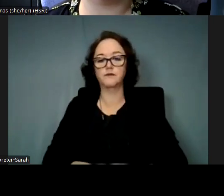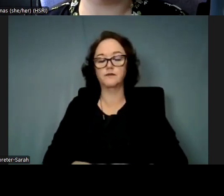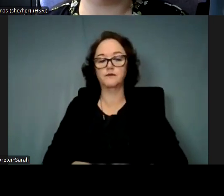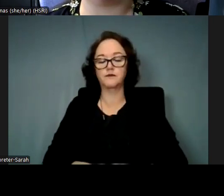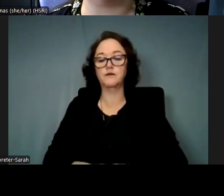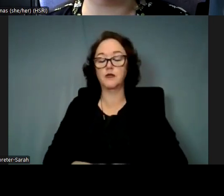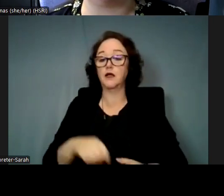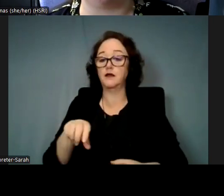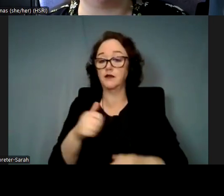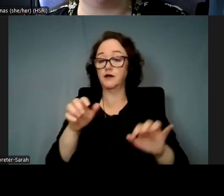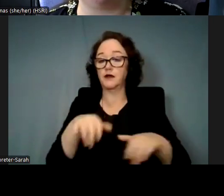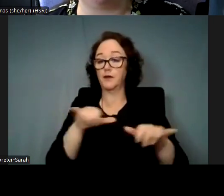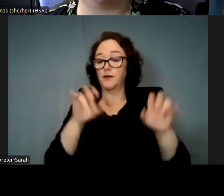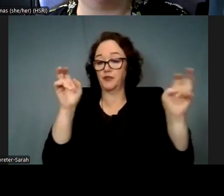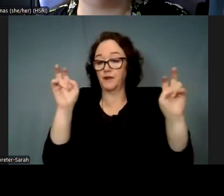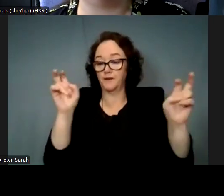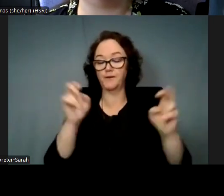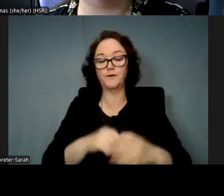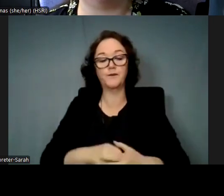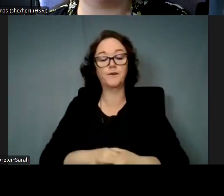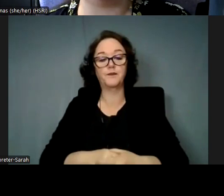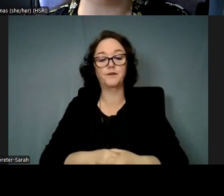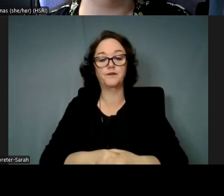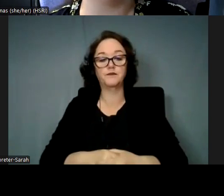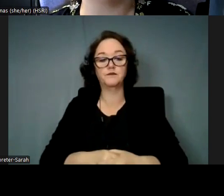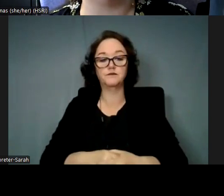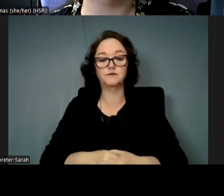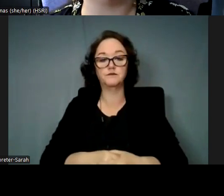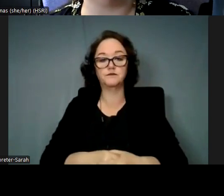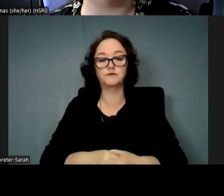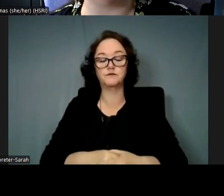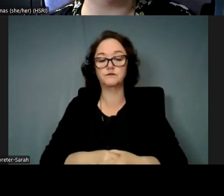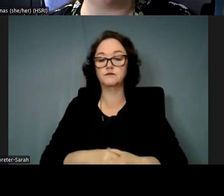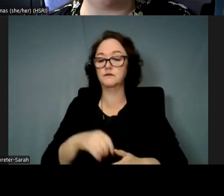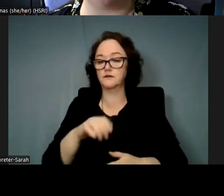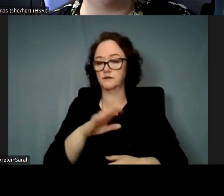Elizabeth, is that, you know, I do feel like there is a tendency